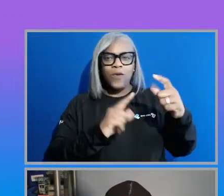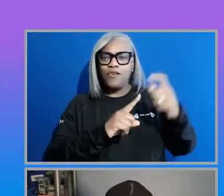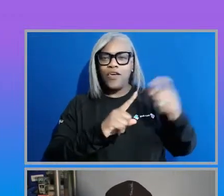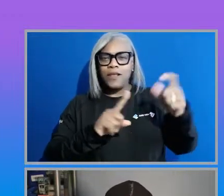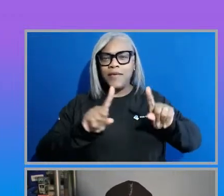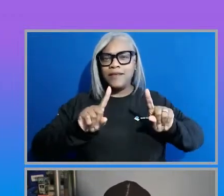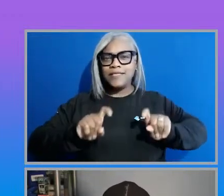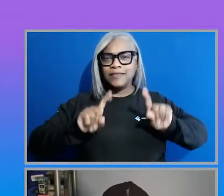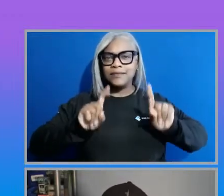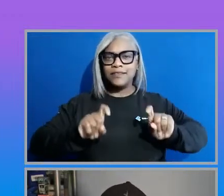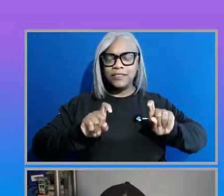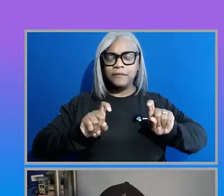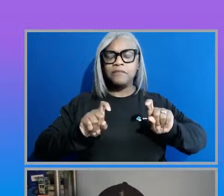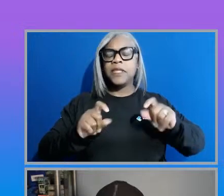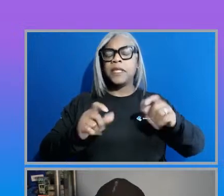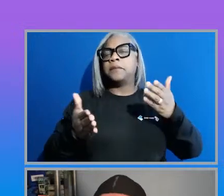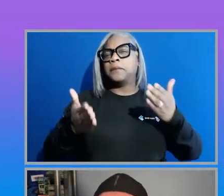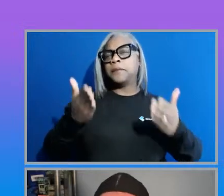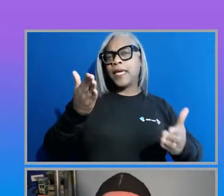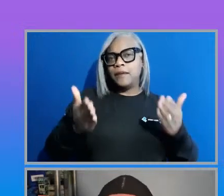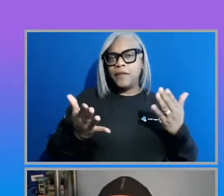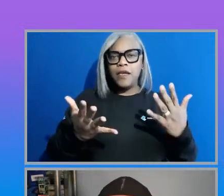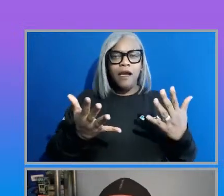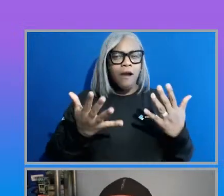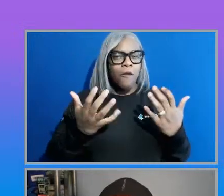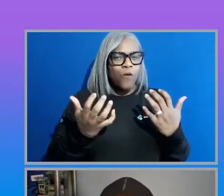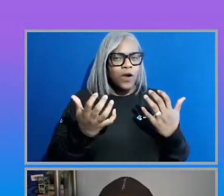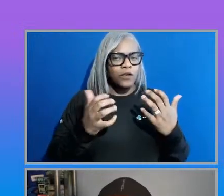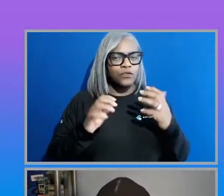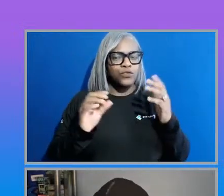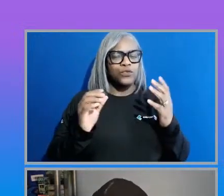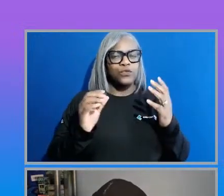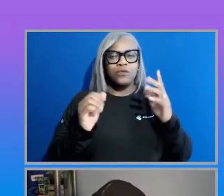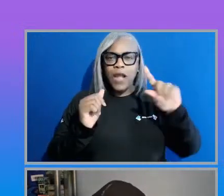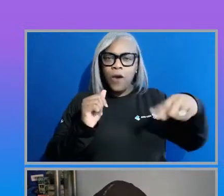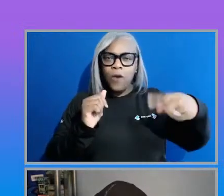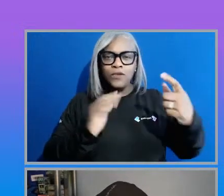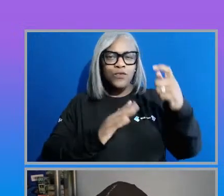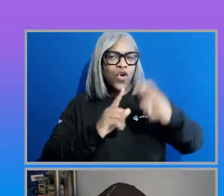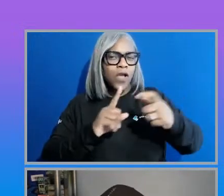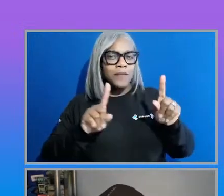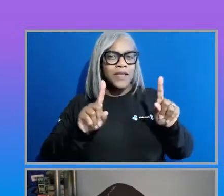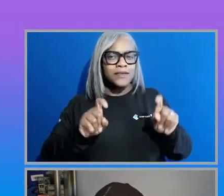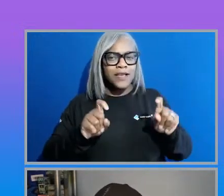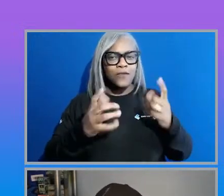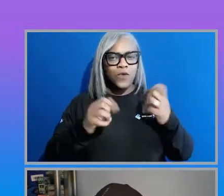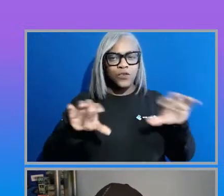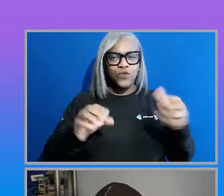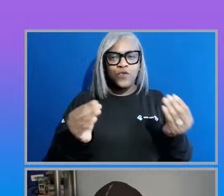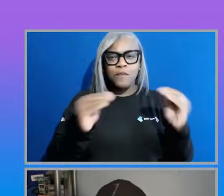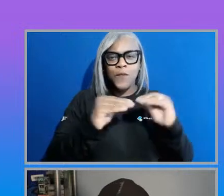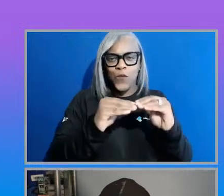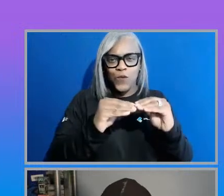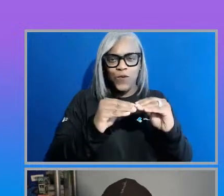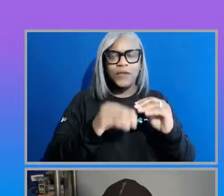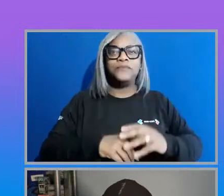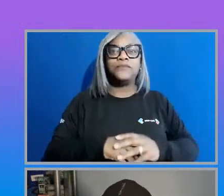really keen. I want to go I want to go past my automated tests.